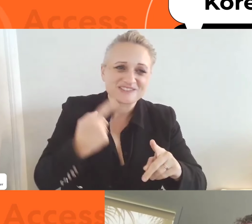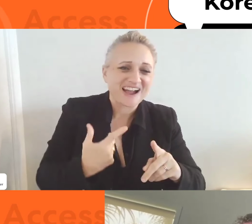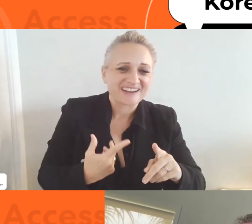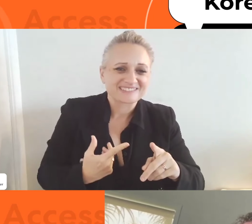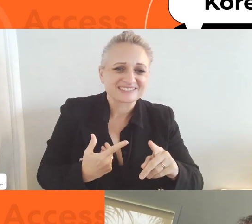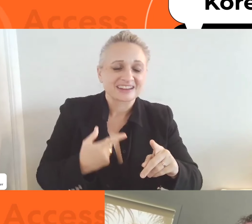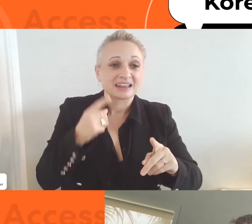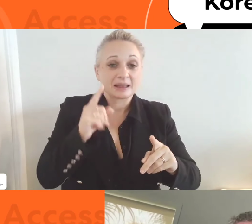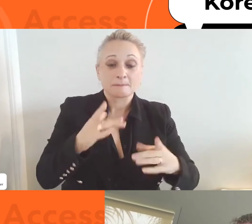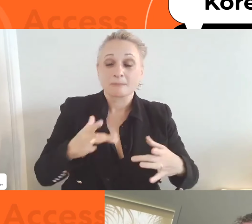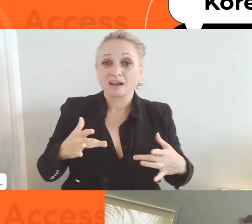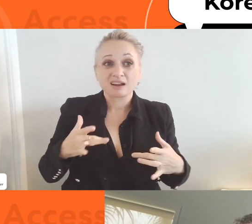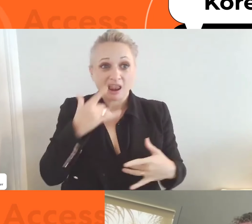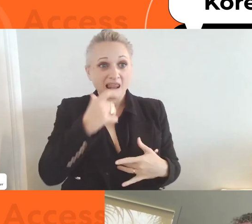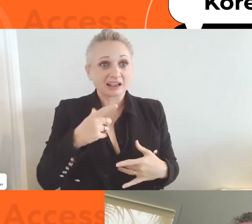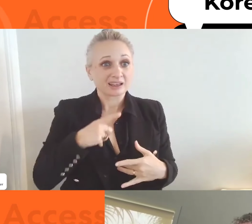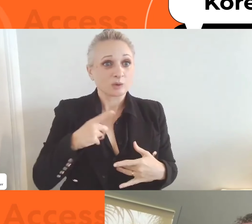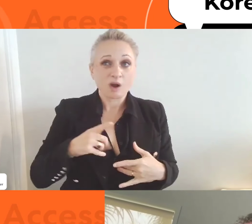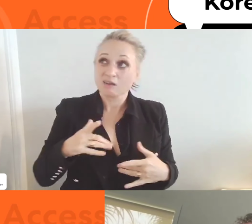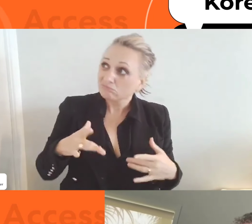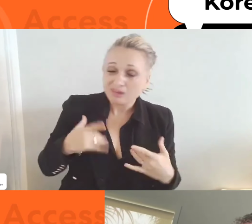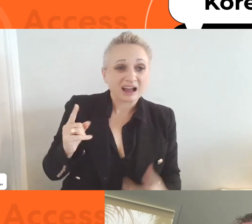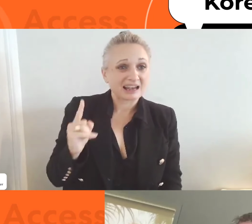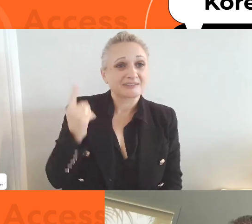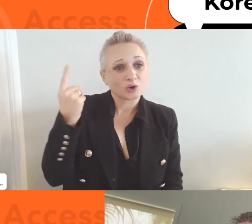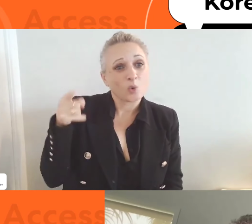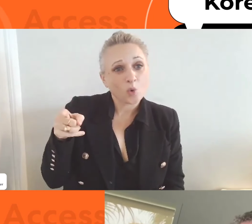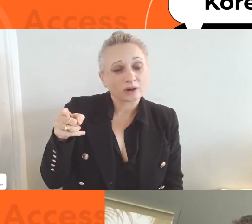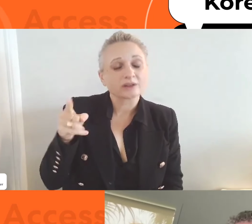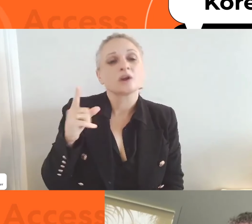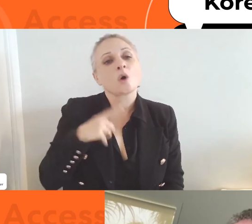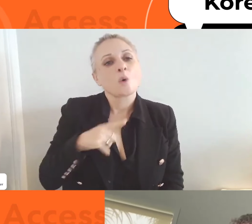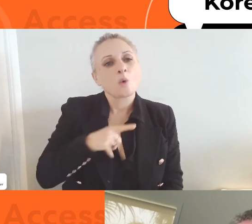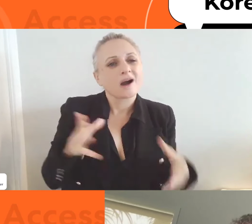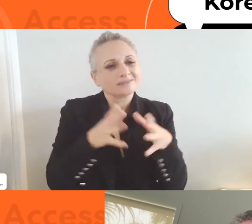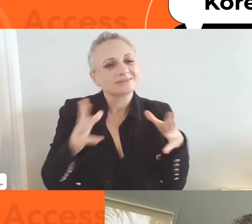in Auckland in a way, so it's our biggest city. All the other stories